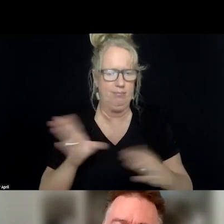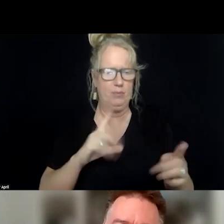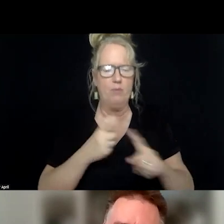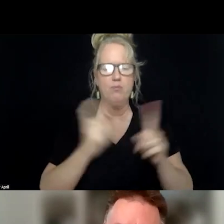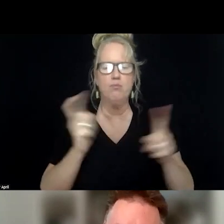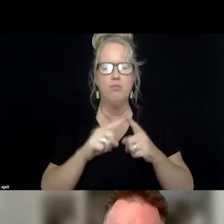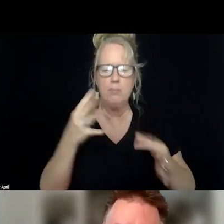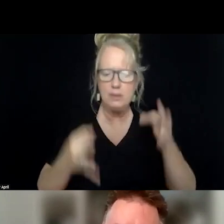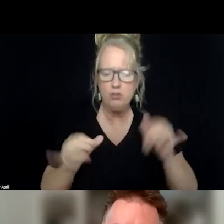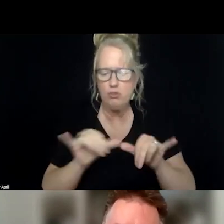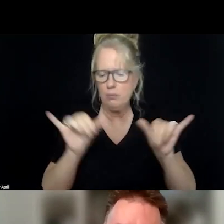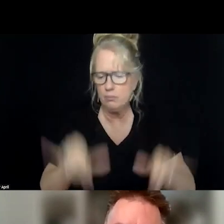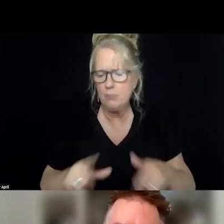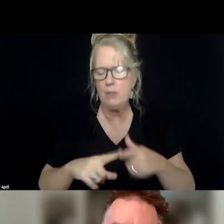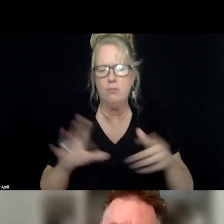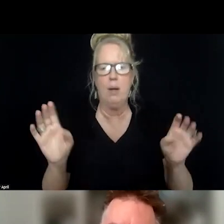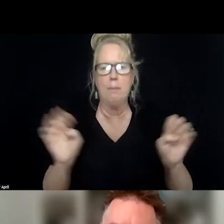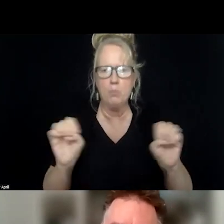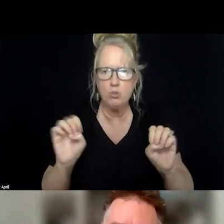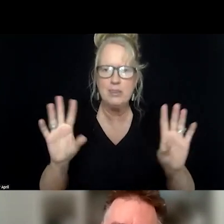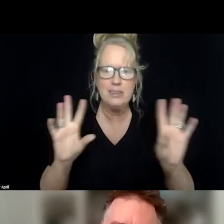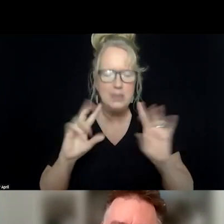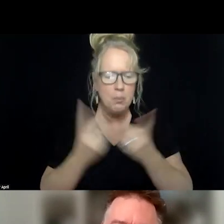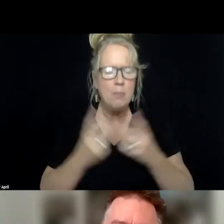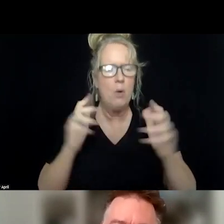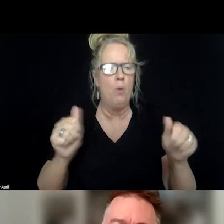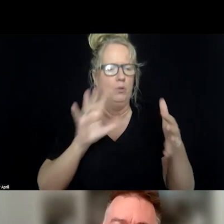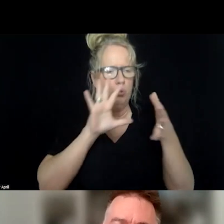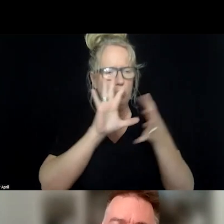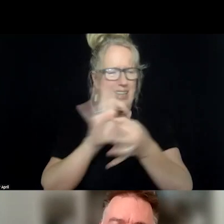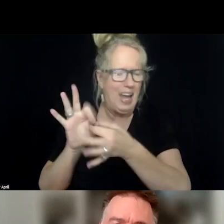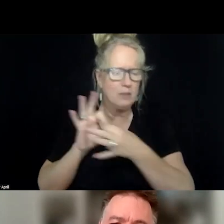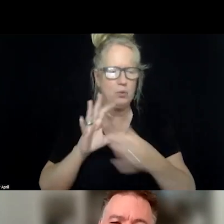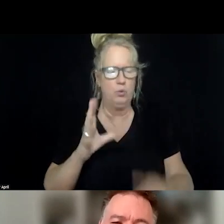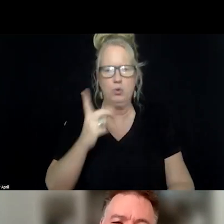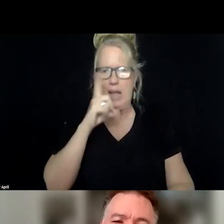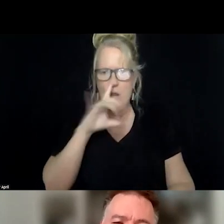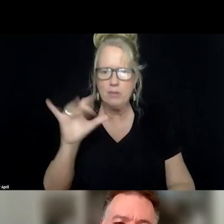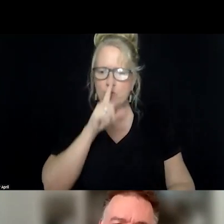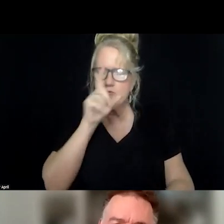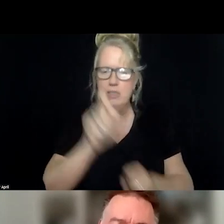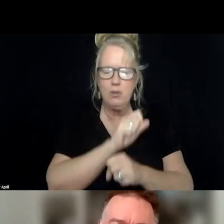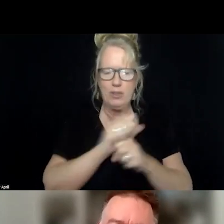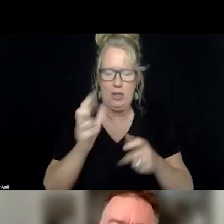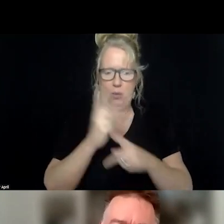FROM THE EMERGENCY DEPARTMENTS AND WE ARE CONNECTING PEOPLE WITH CARE THAT LOOKS LIKE CARE.